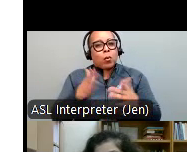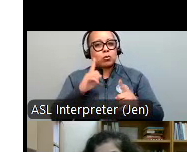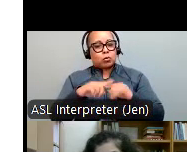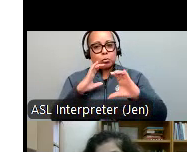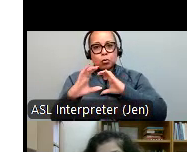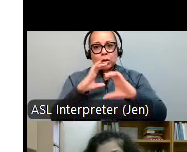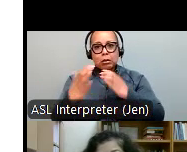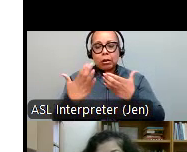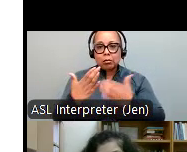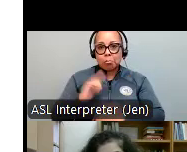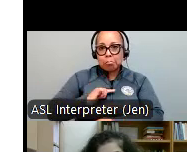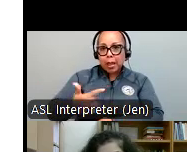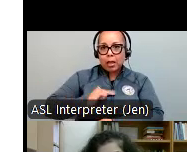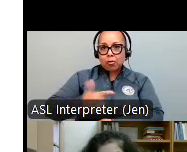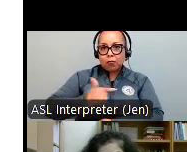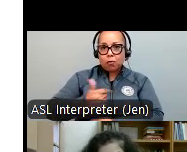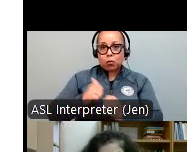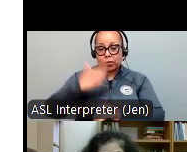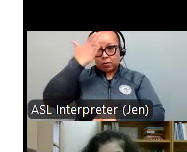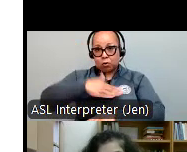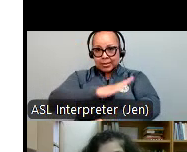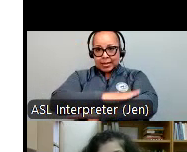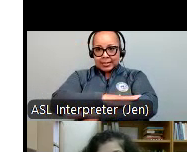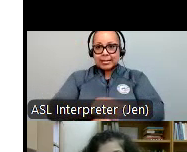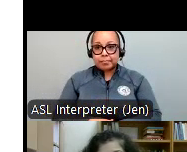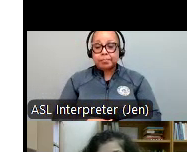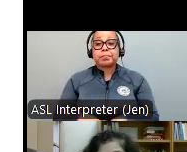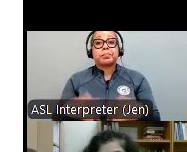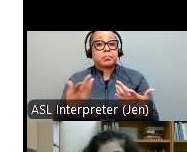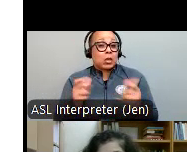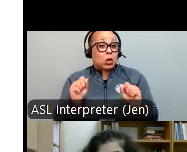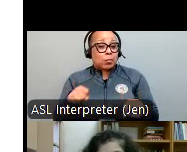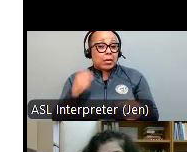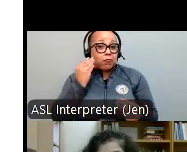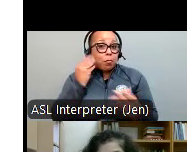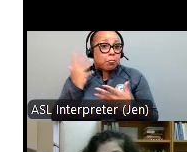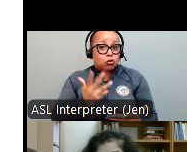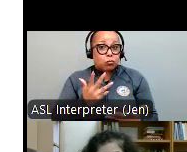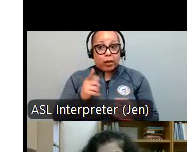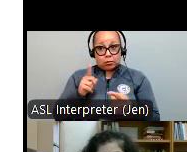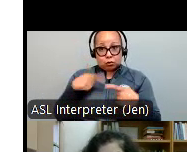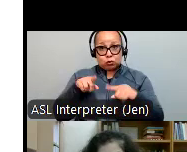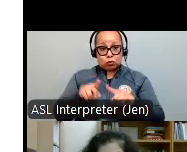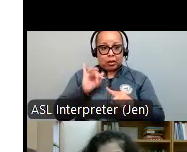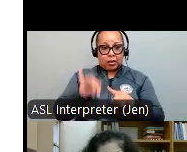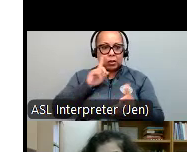back and forth with the front desk. This could be information provided about the check-in process,